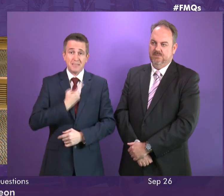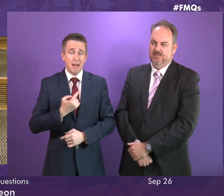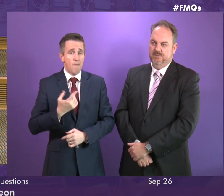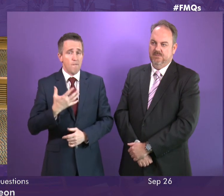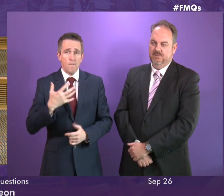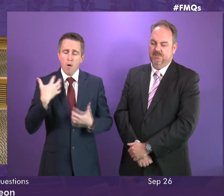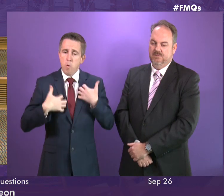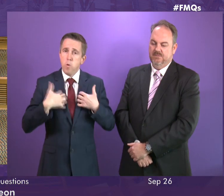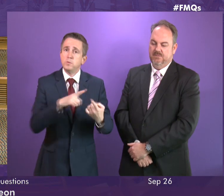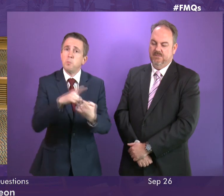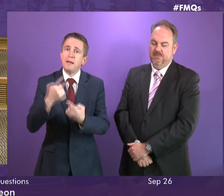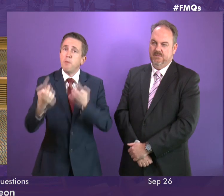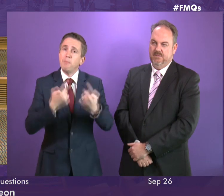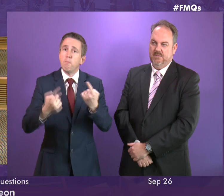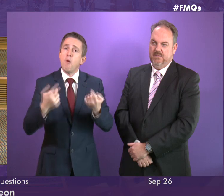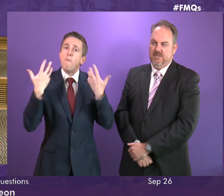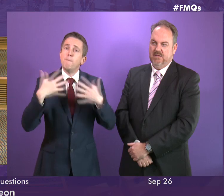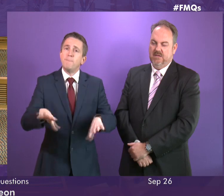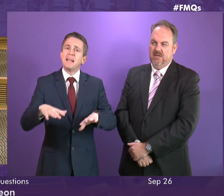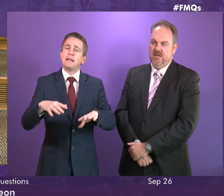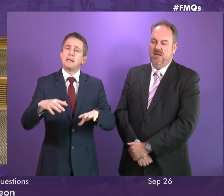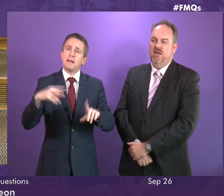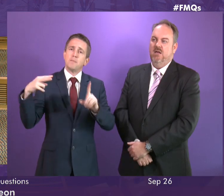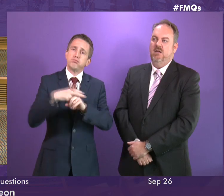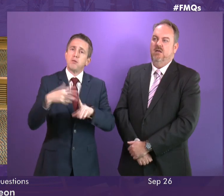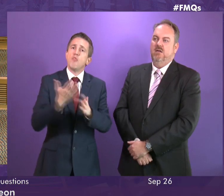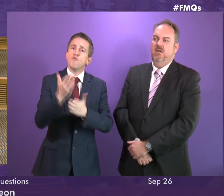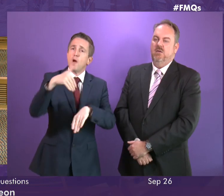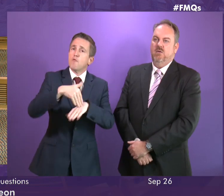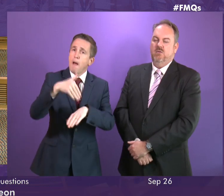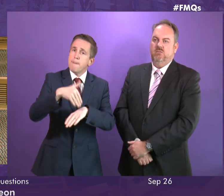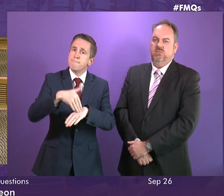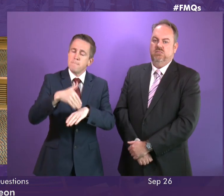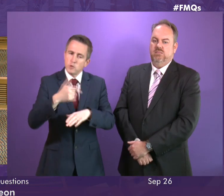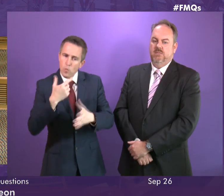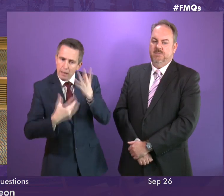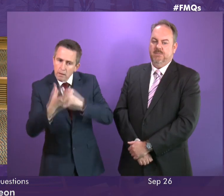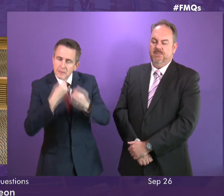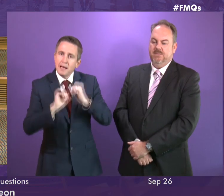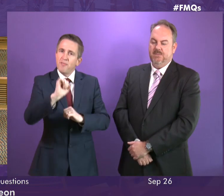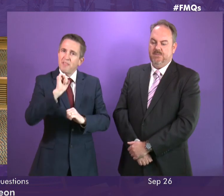ready to meet anybody who has been a victim of crime so that we have the deepest possible understanding of the experiences that they have been through.